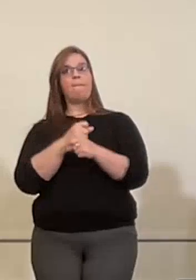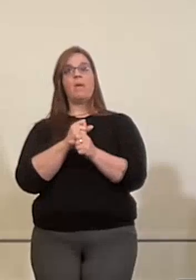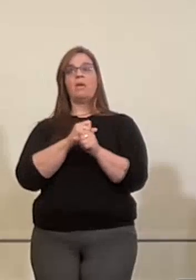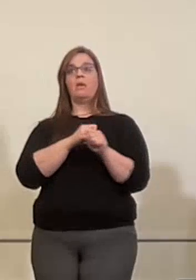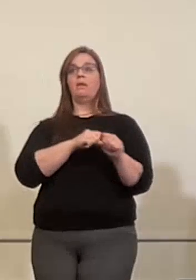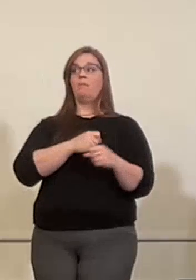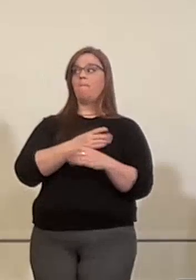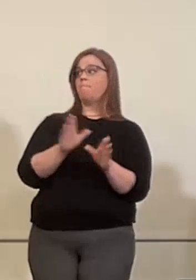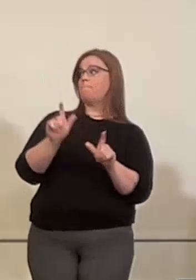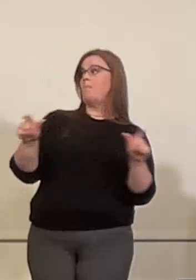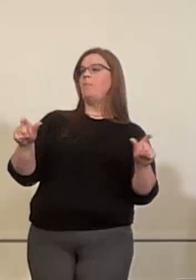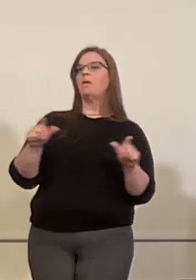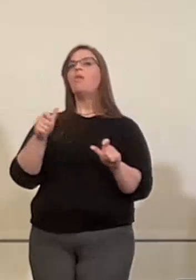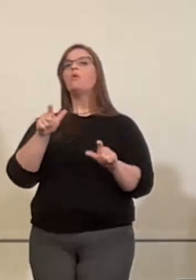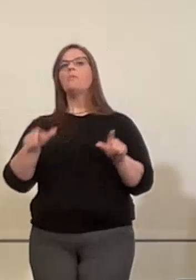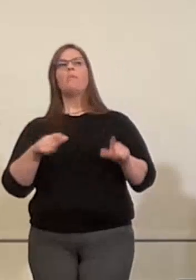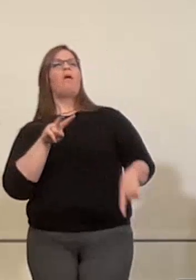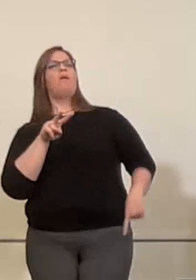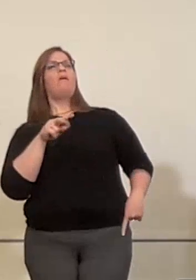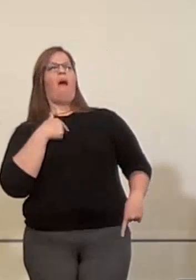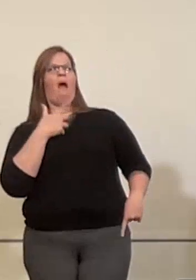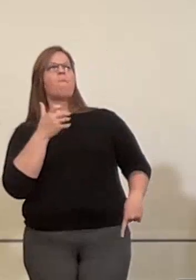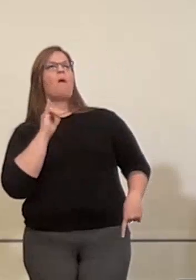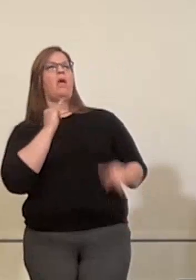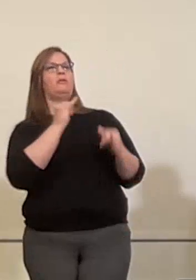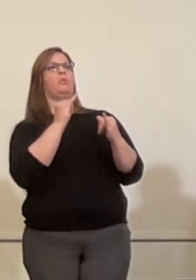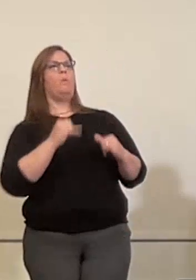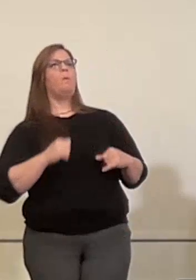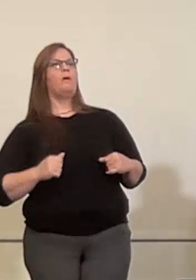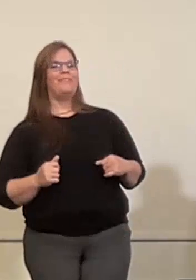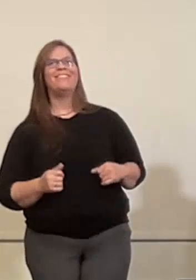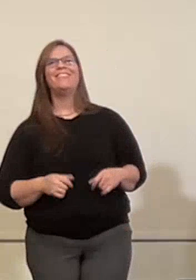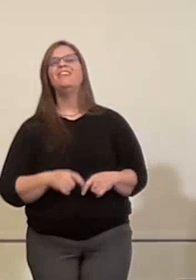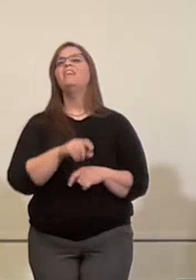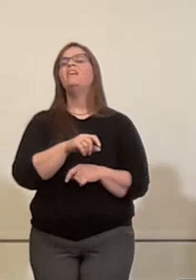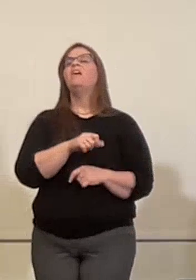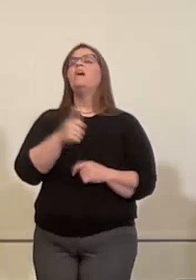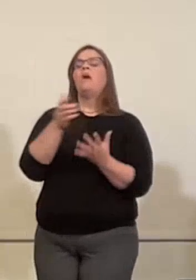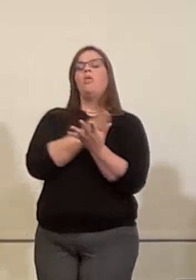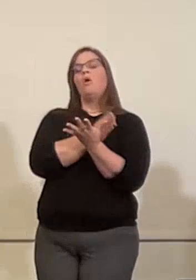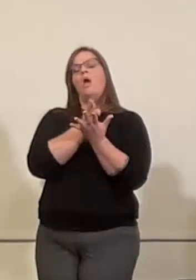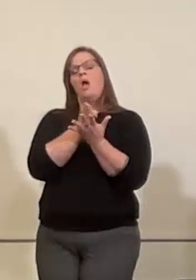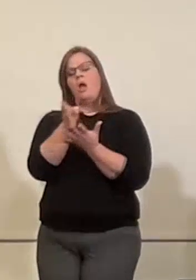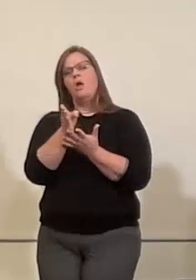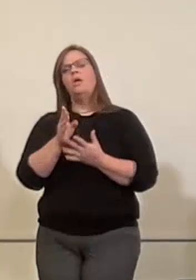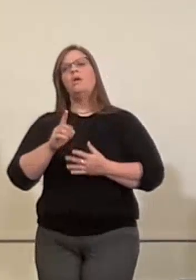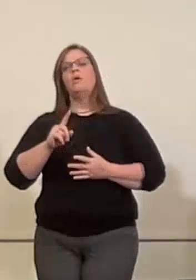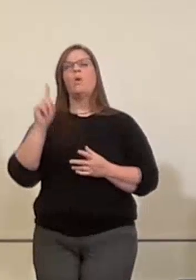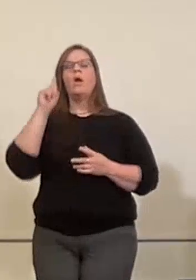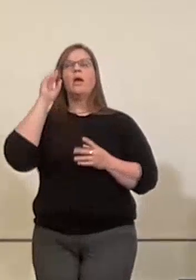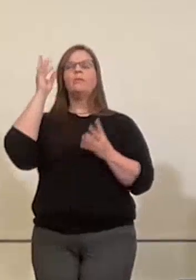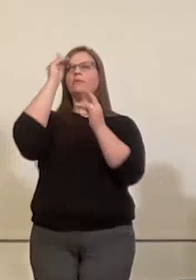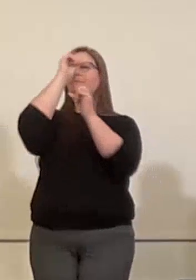like, oh, I want to get that as well. Another area where I've I kind of thought about urgency